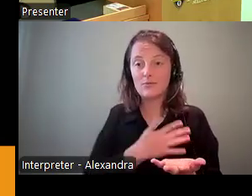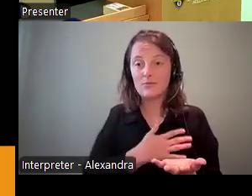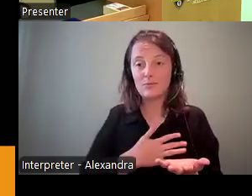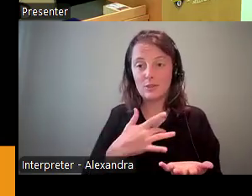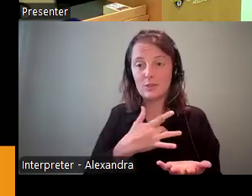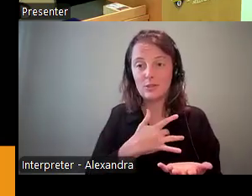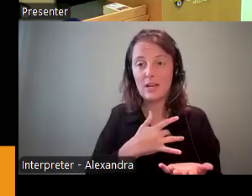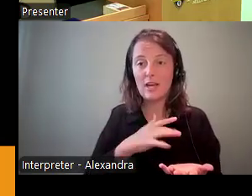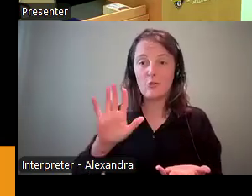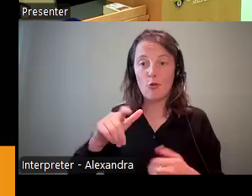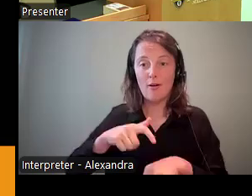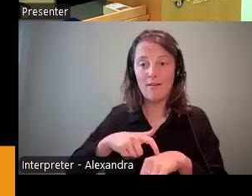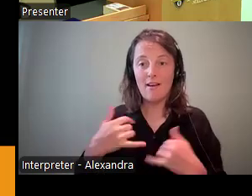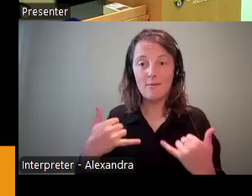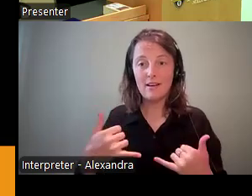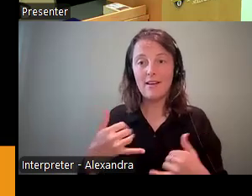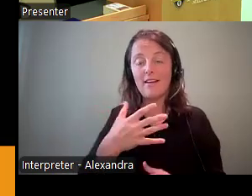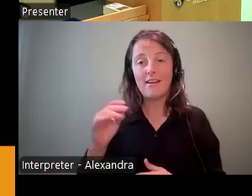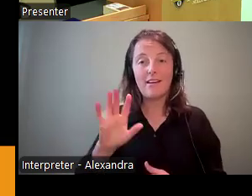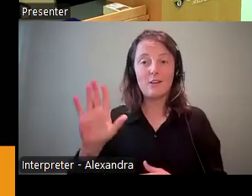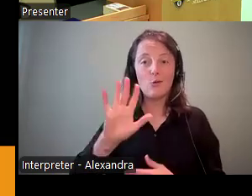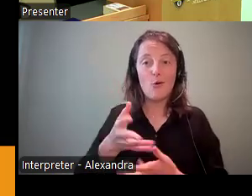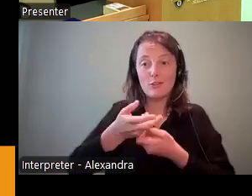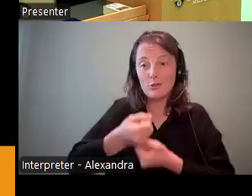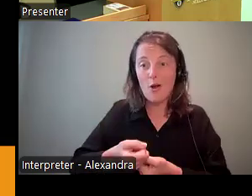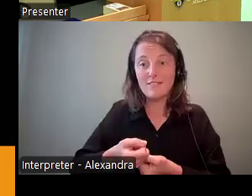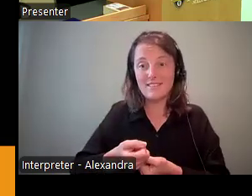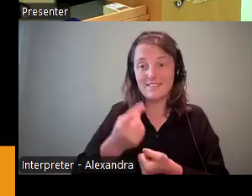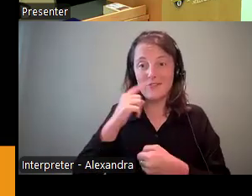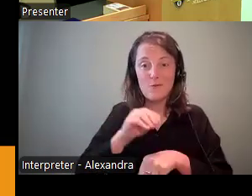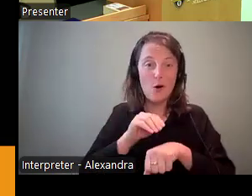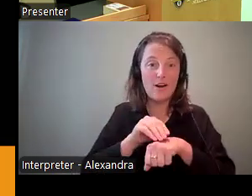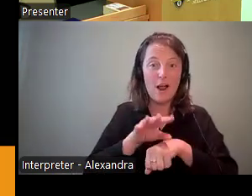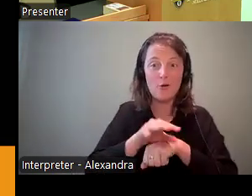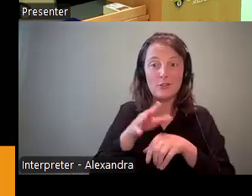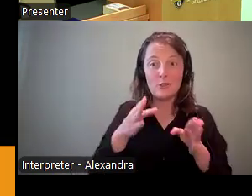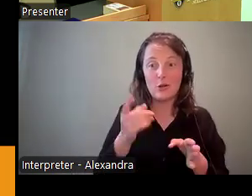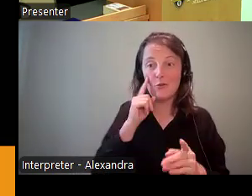time today, your trust in a counselor to speak to you. Now what I will also add is